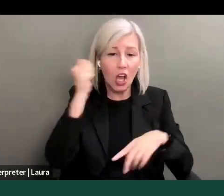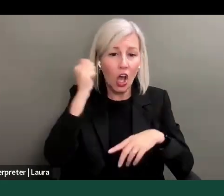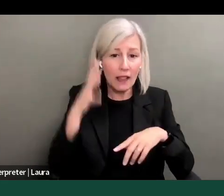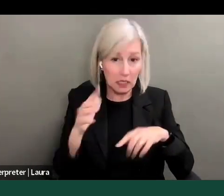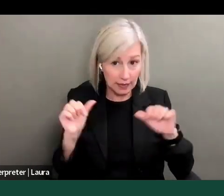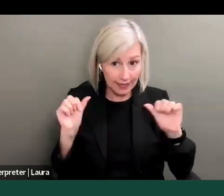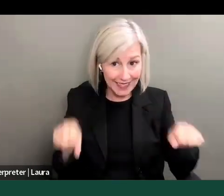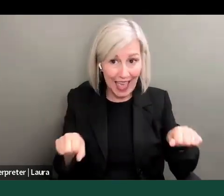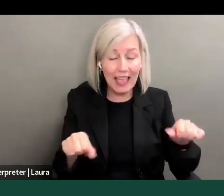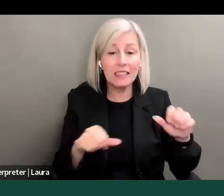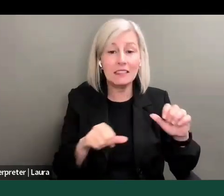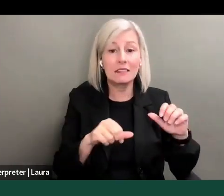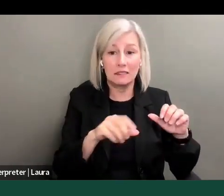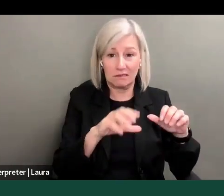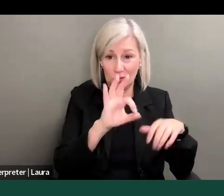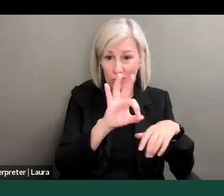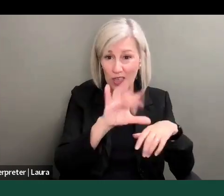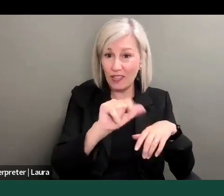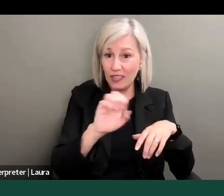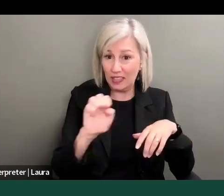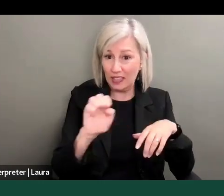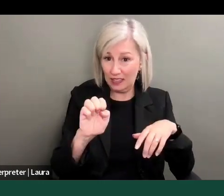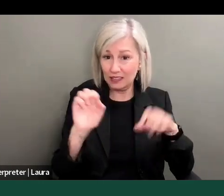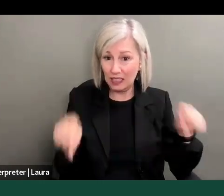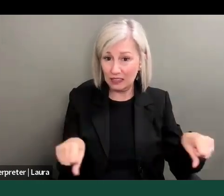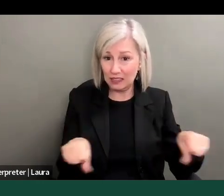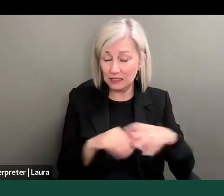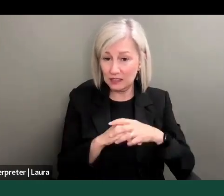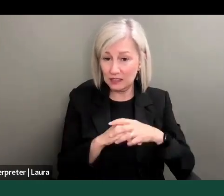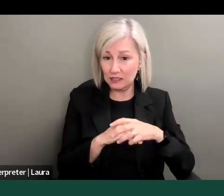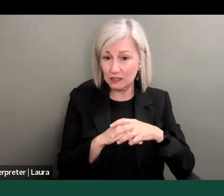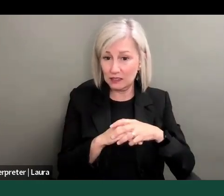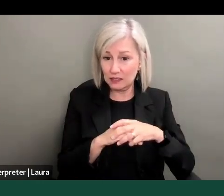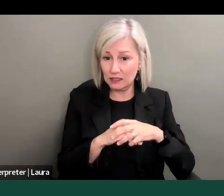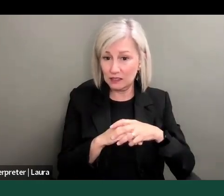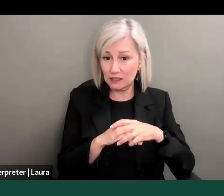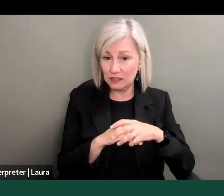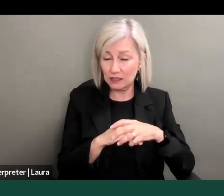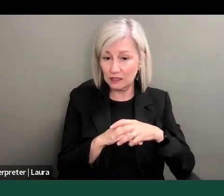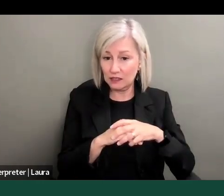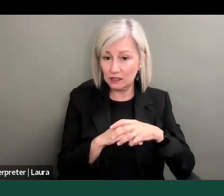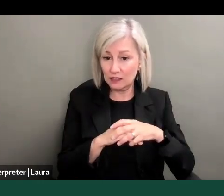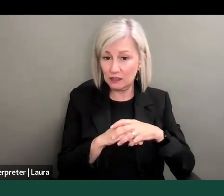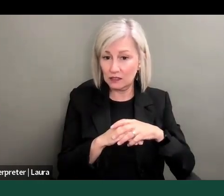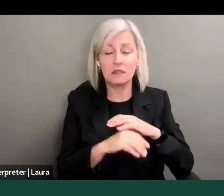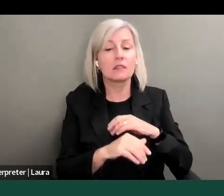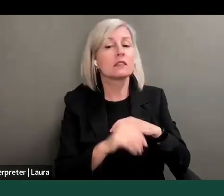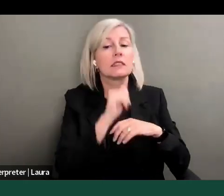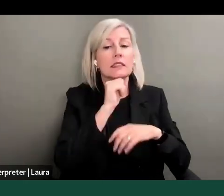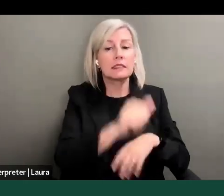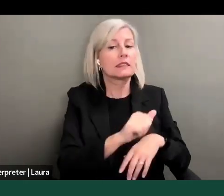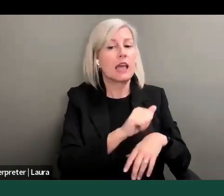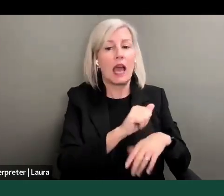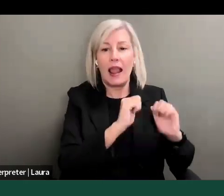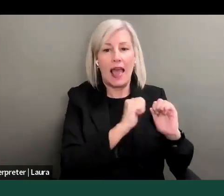can complete the FLE. Not by the way the eligibility rule is written.